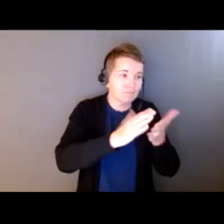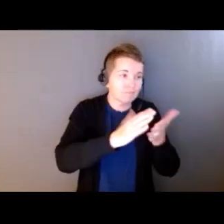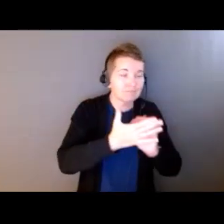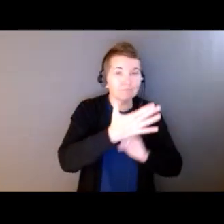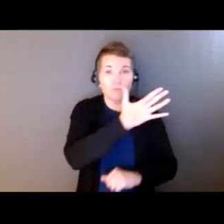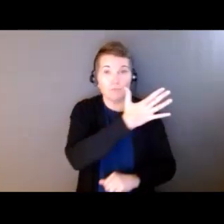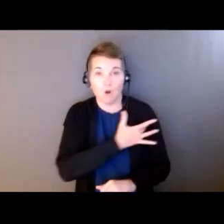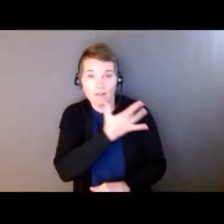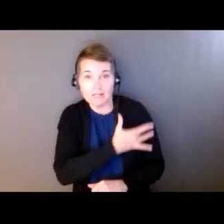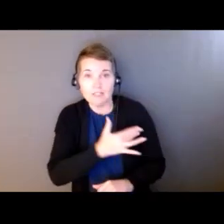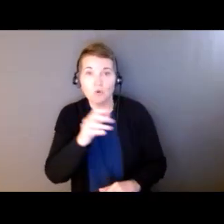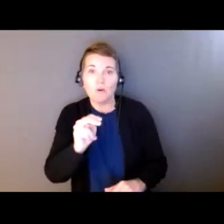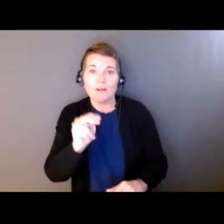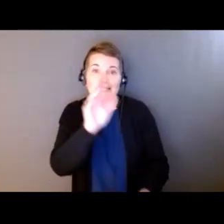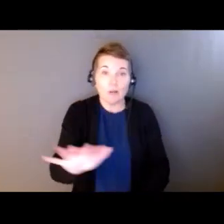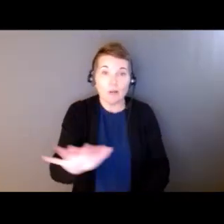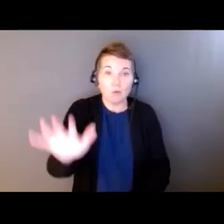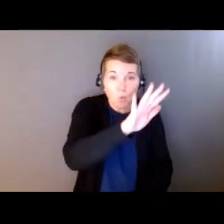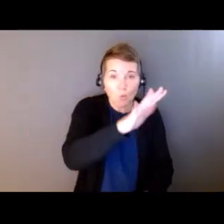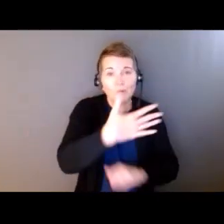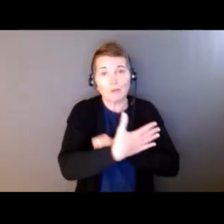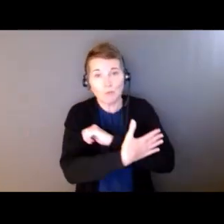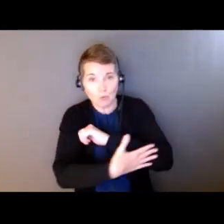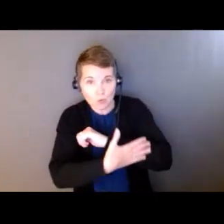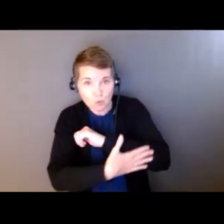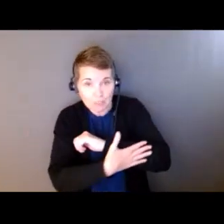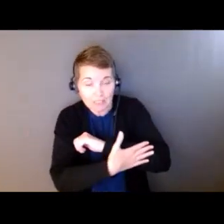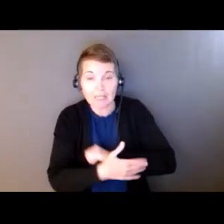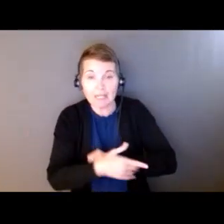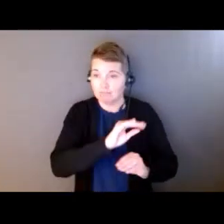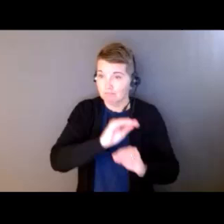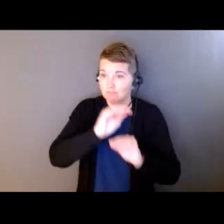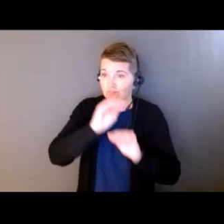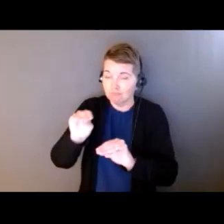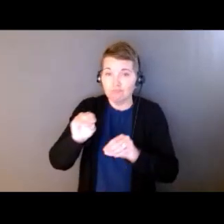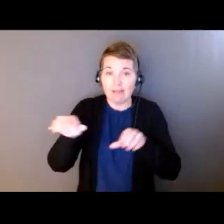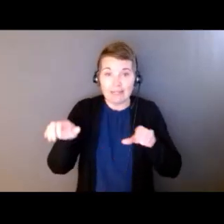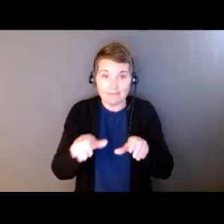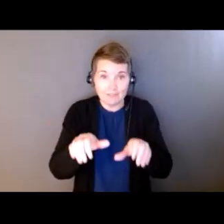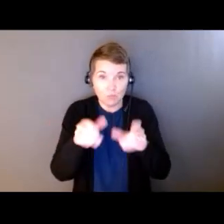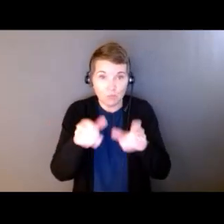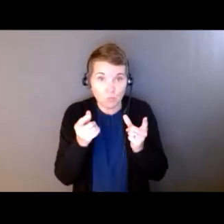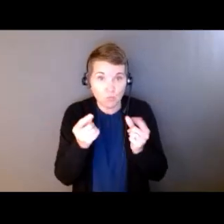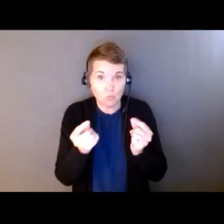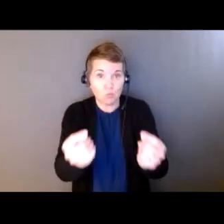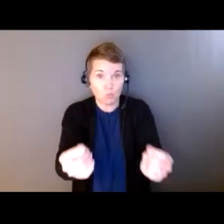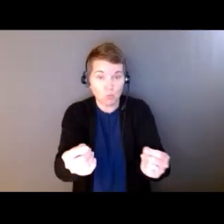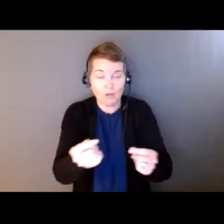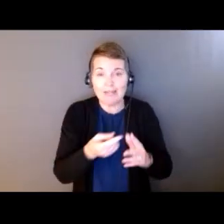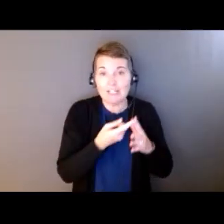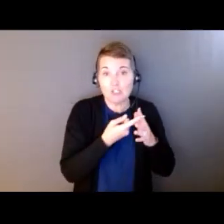They will give a brief description of the activity taking place. They will input their start date and their end date.